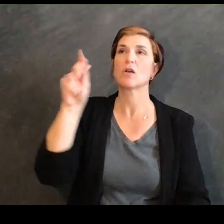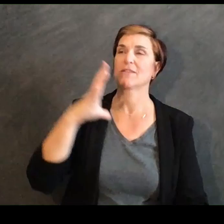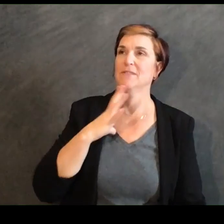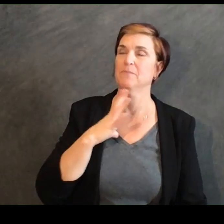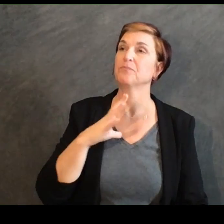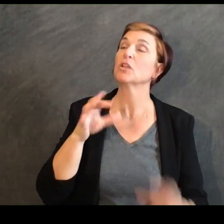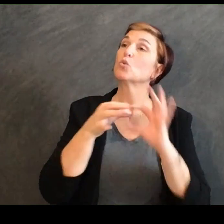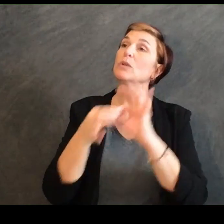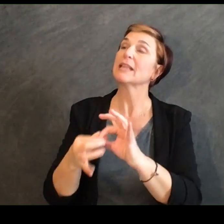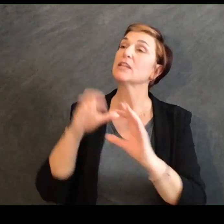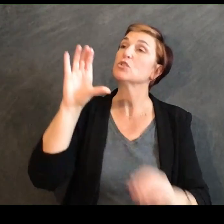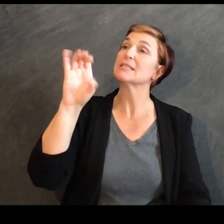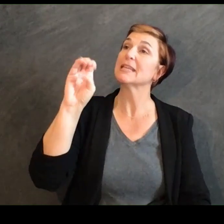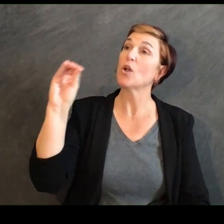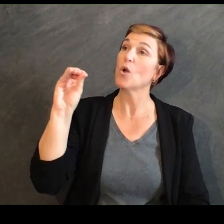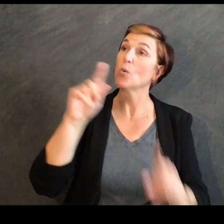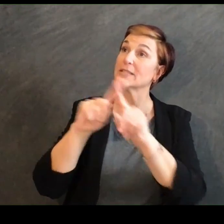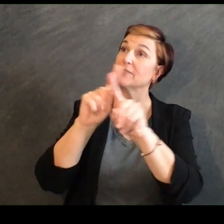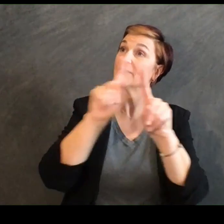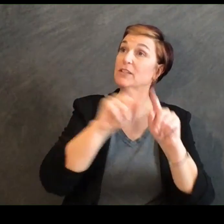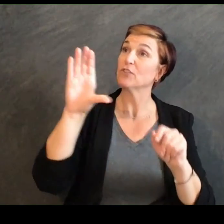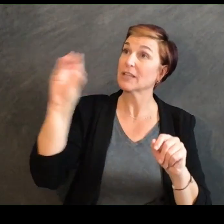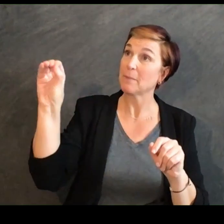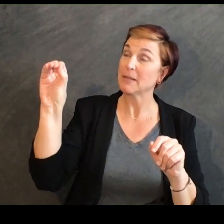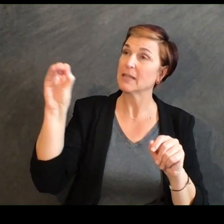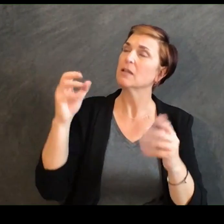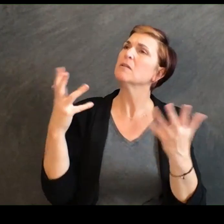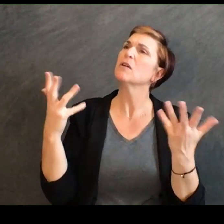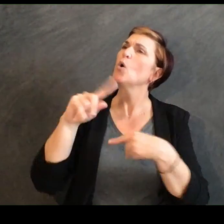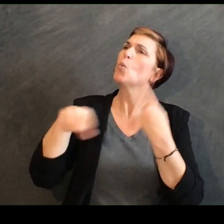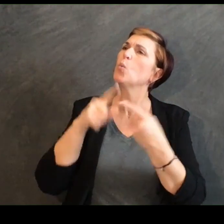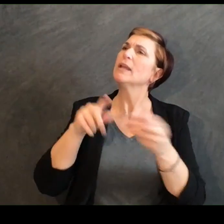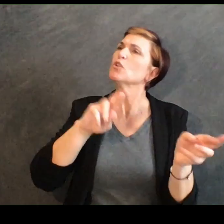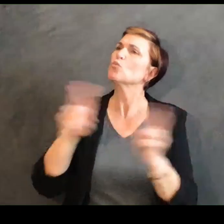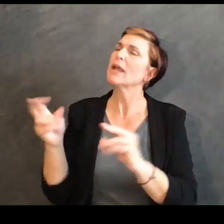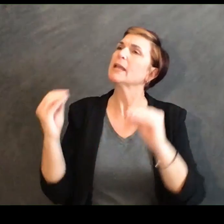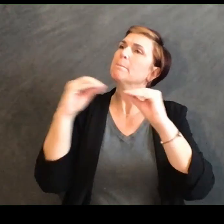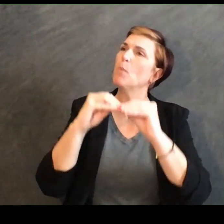tell us when you expect to see items like hand sanitizer that have been going